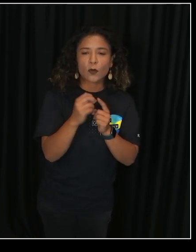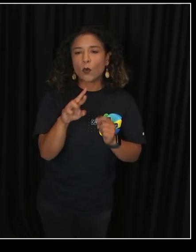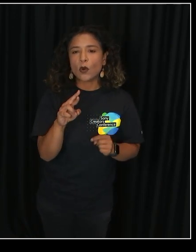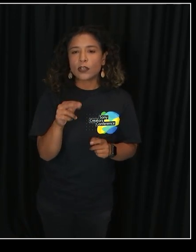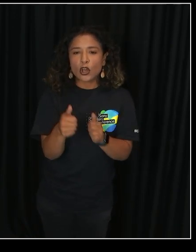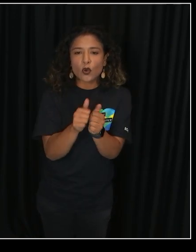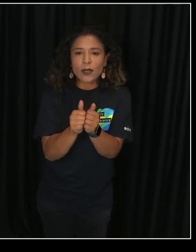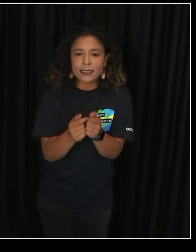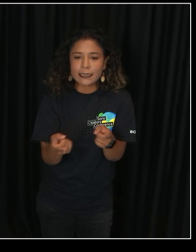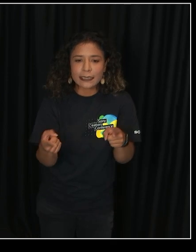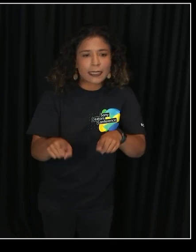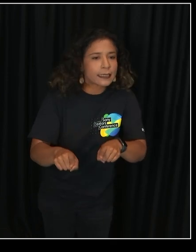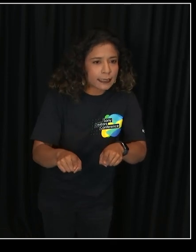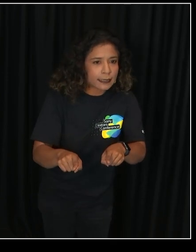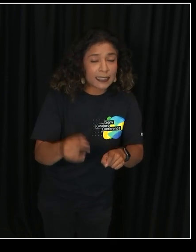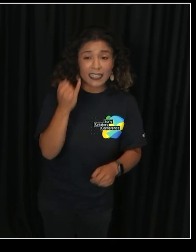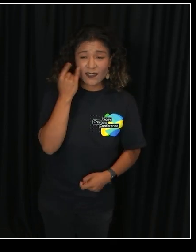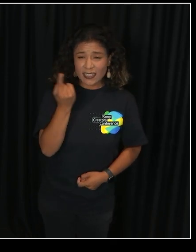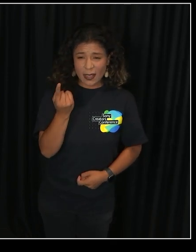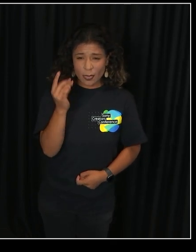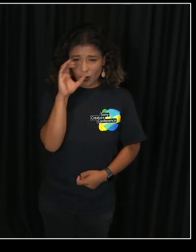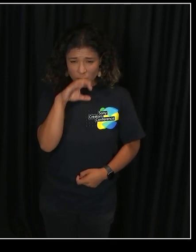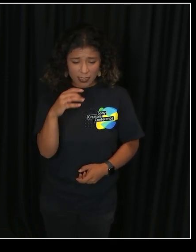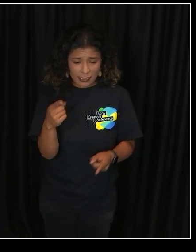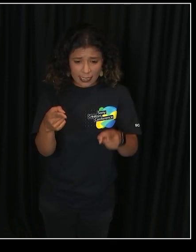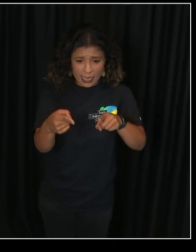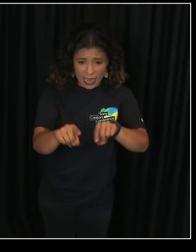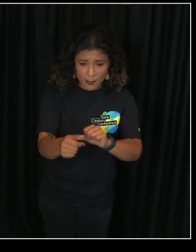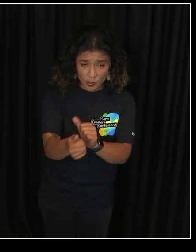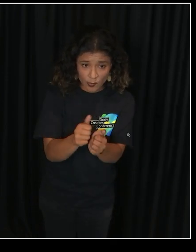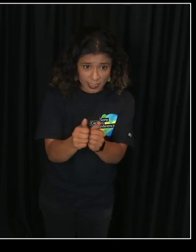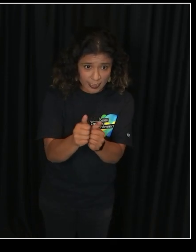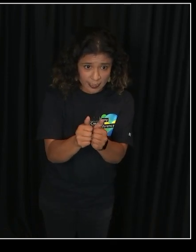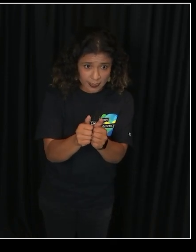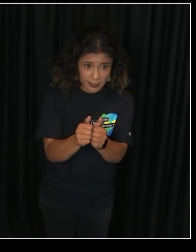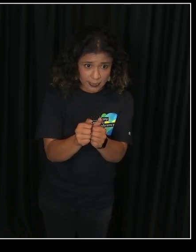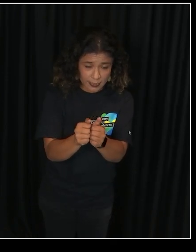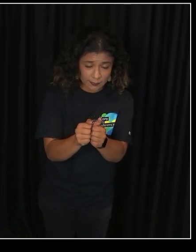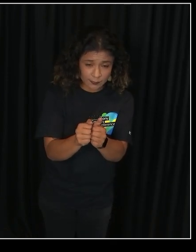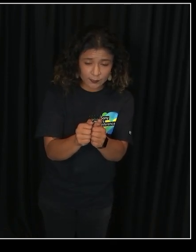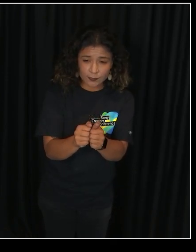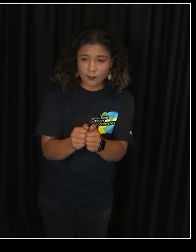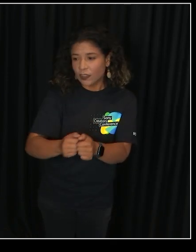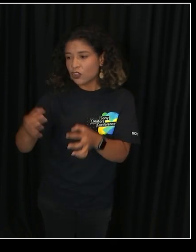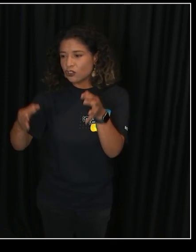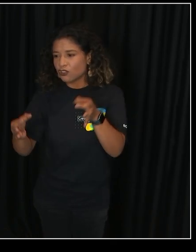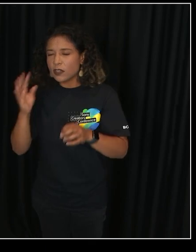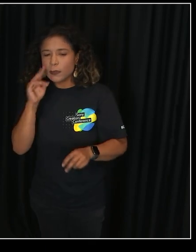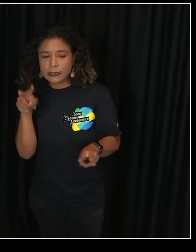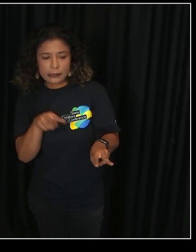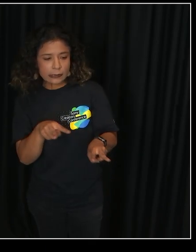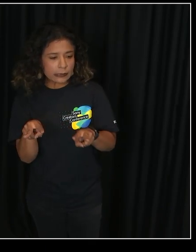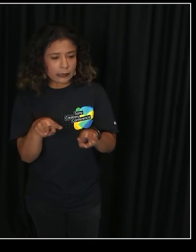So when something questionable happens in a race, the stewards, who are the judges, review the video,